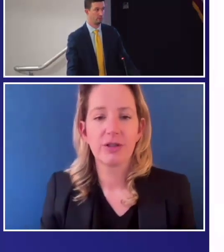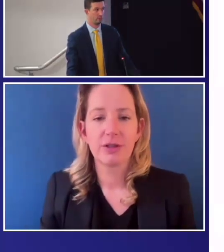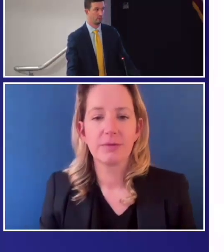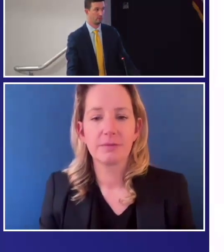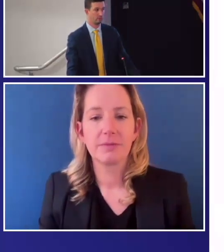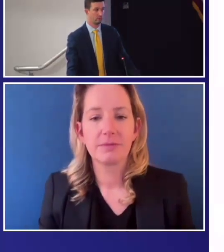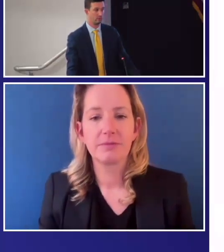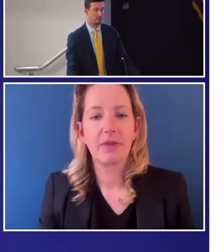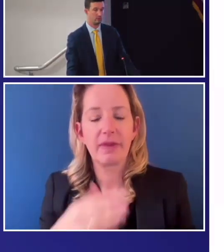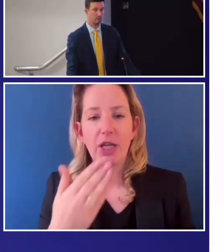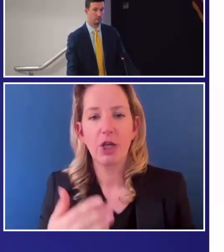Thank you. Aaron?